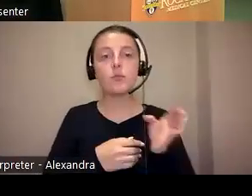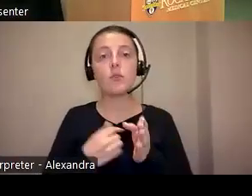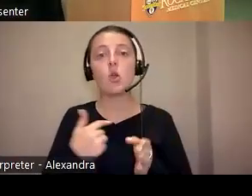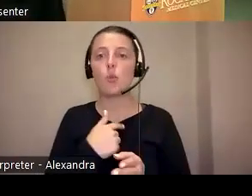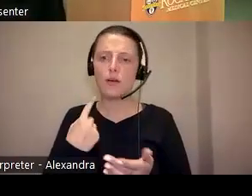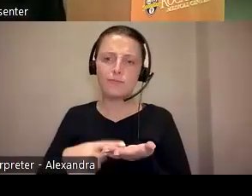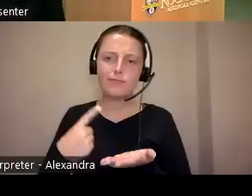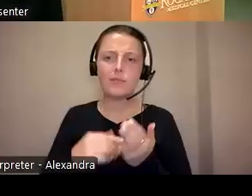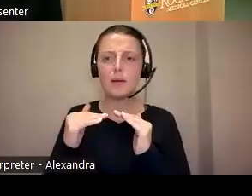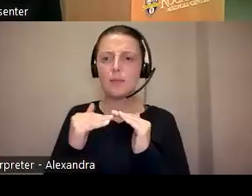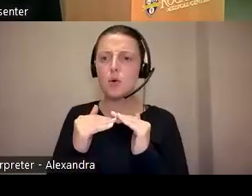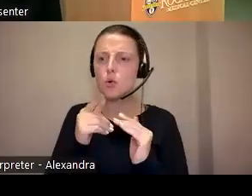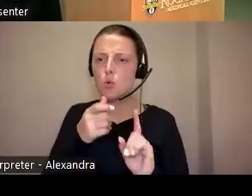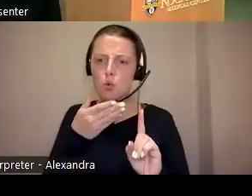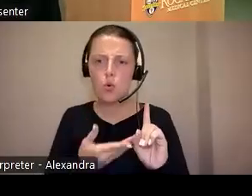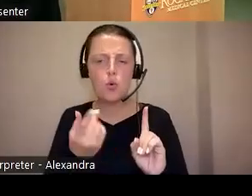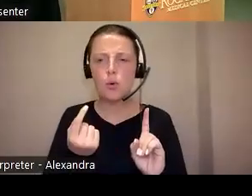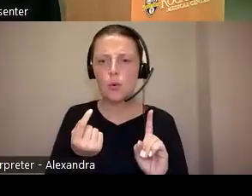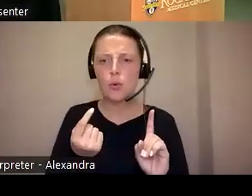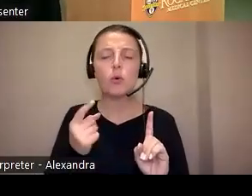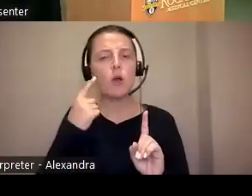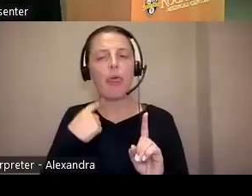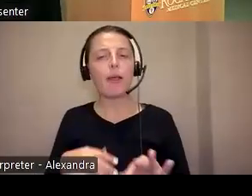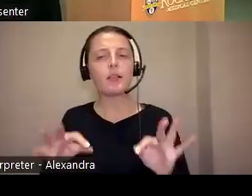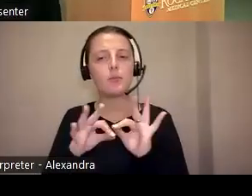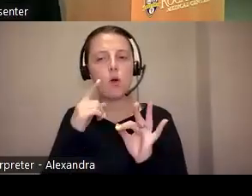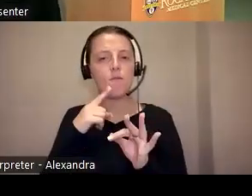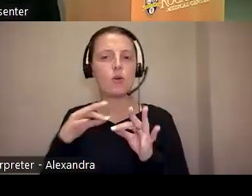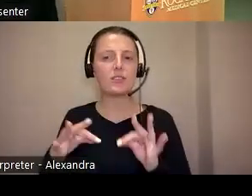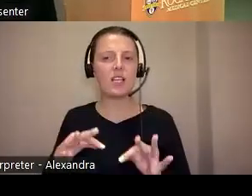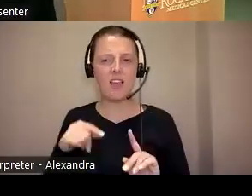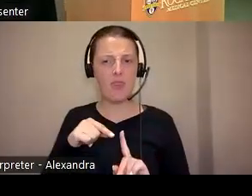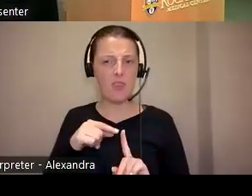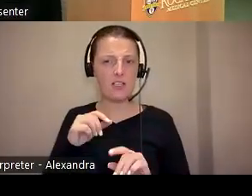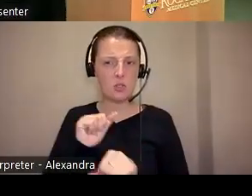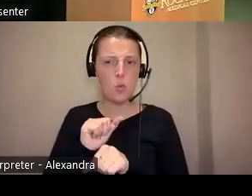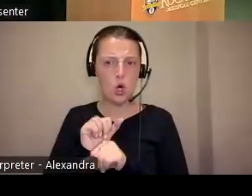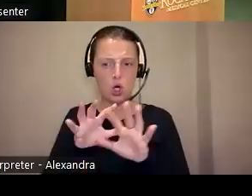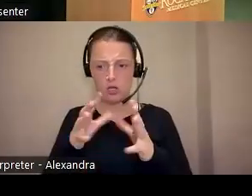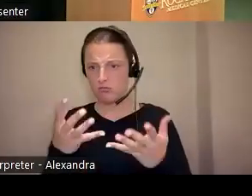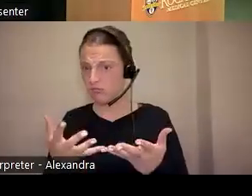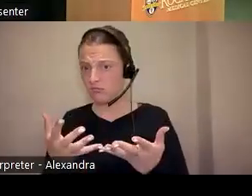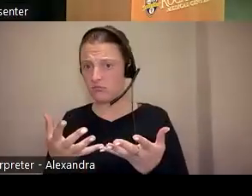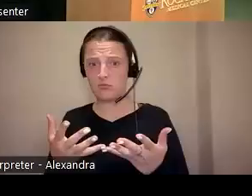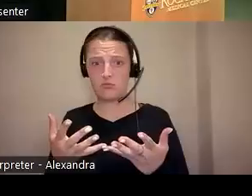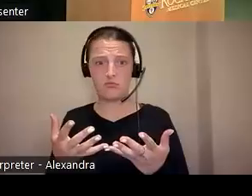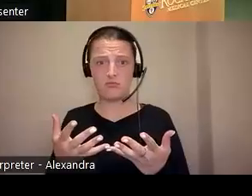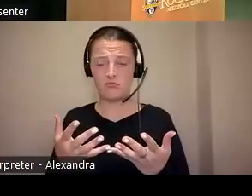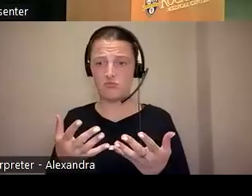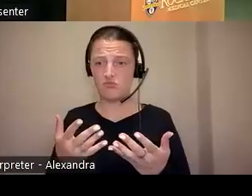to state do they does this work make a difference? Well, yes, it does. A lot of literature shows that